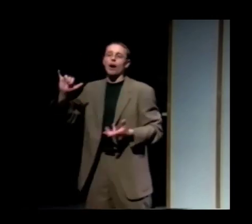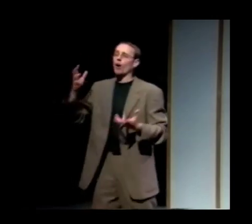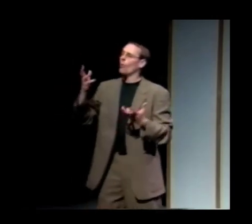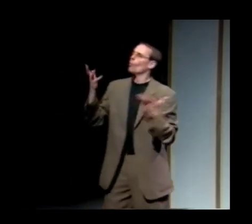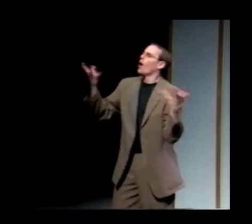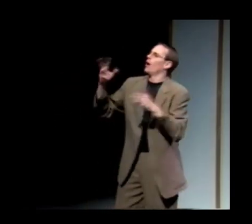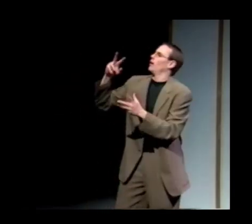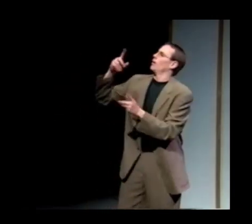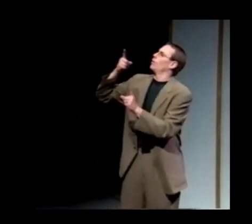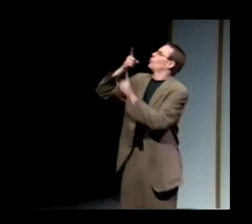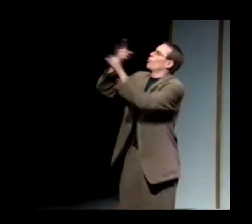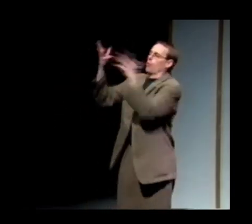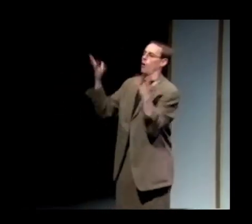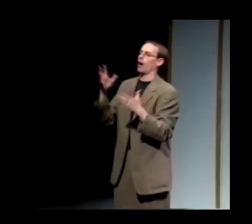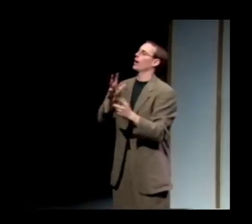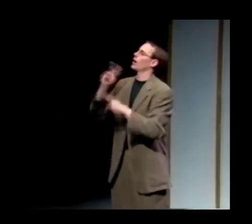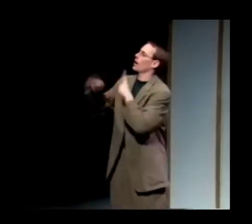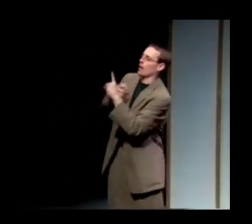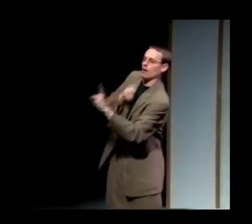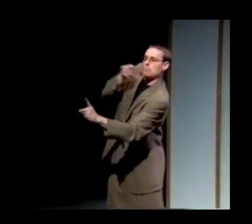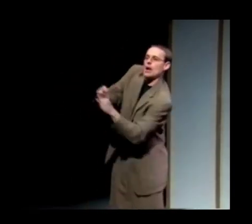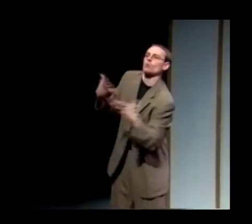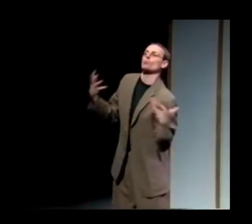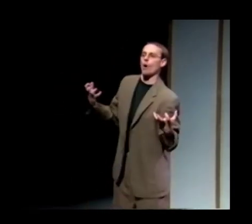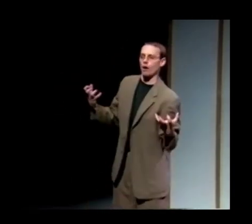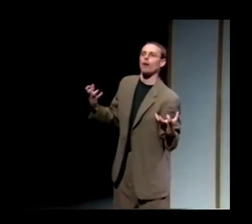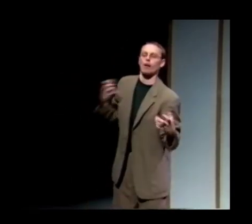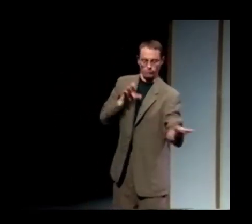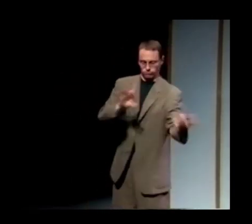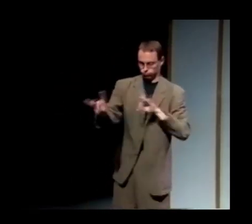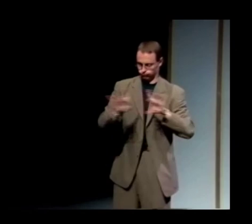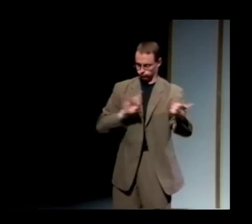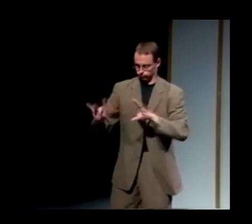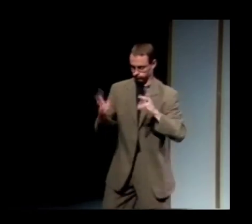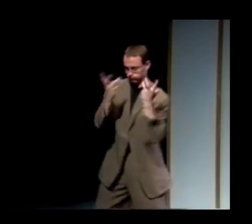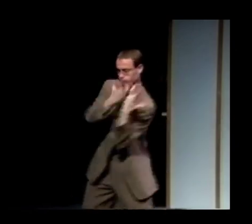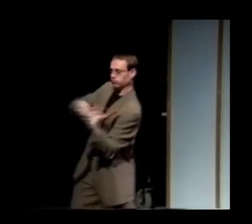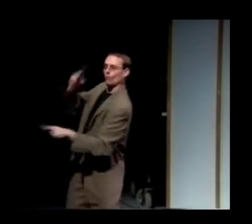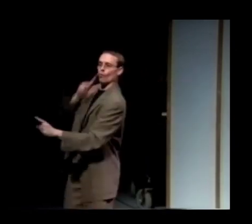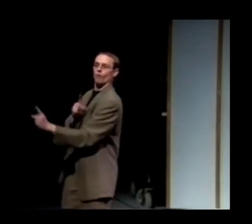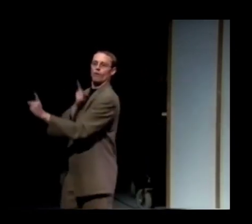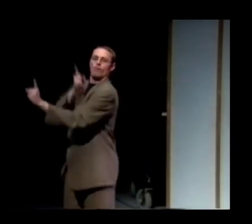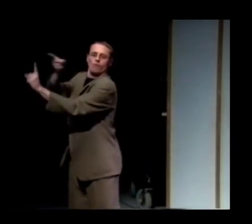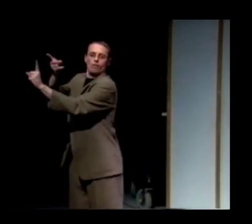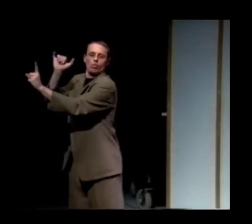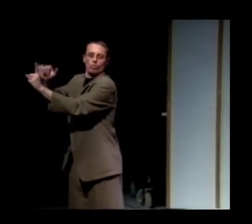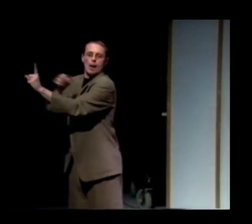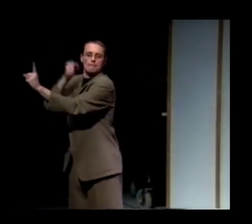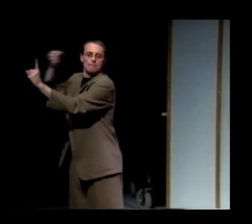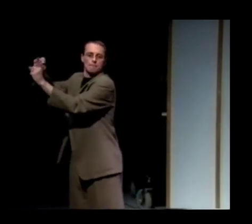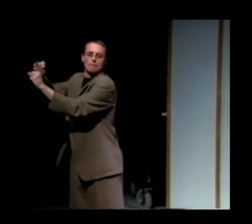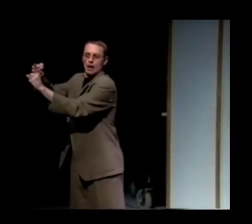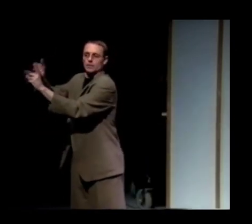AND IT WAS DIFFERENT REASONS FOR THAT. YOU HAVE TO CONSIDER THE GOAL. YOU HAVE TO CONSIDER WHAT IMPACT YOU WANT, AND THEN YOU PICK YOUR SHOTS,